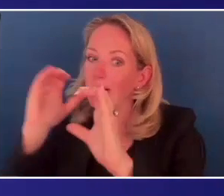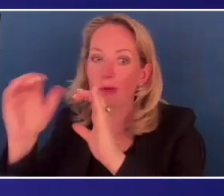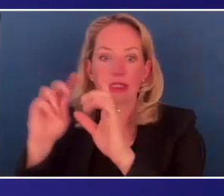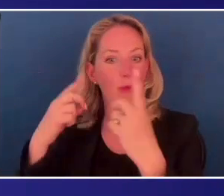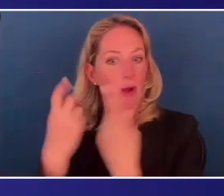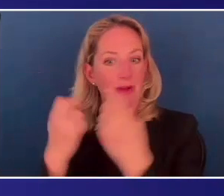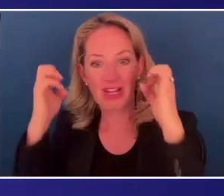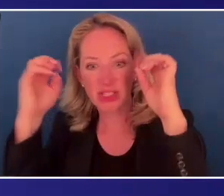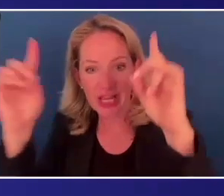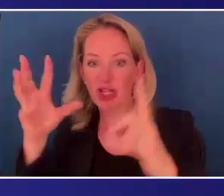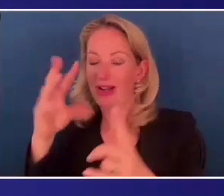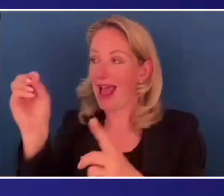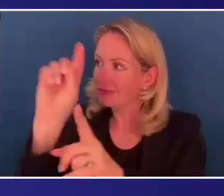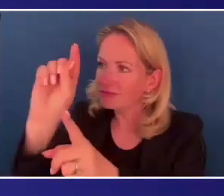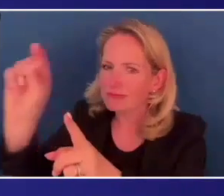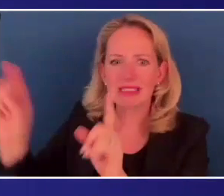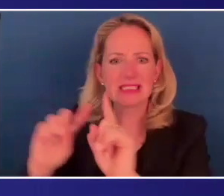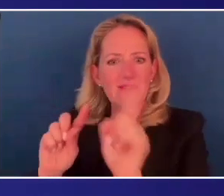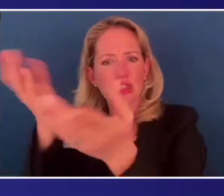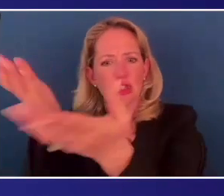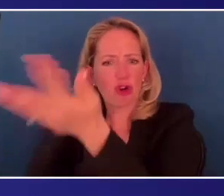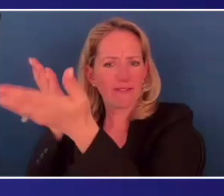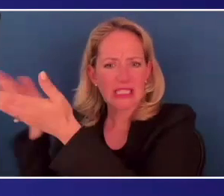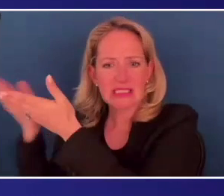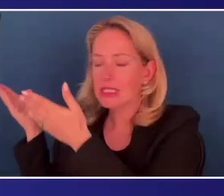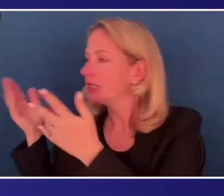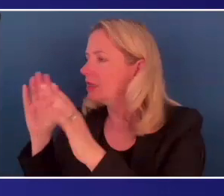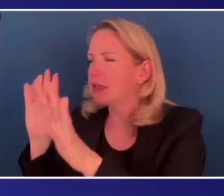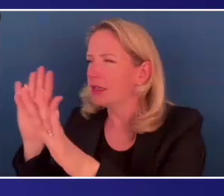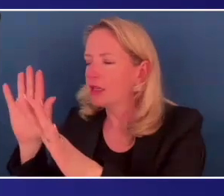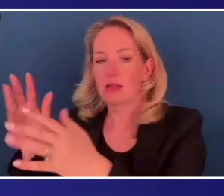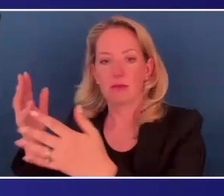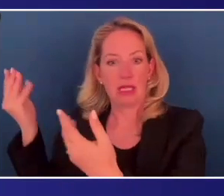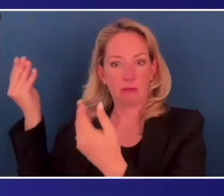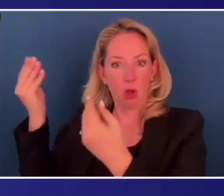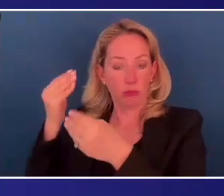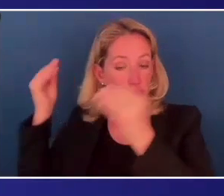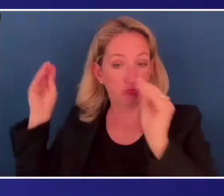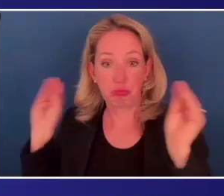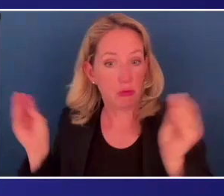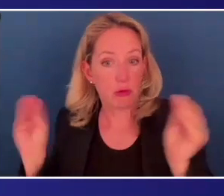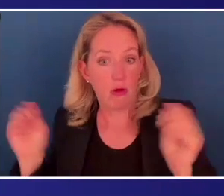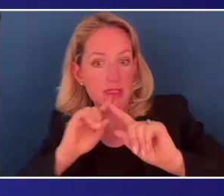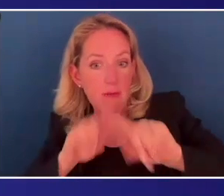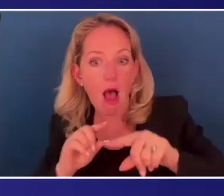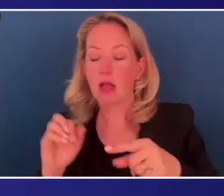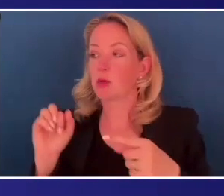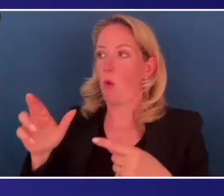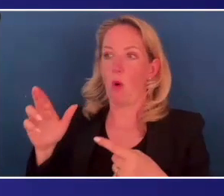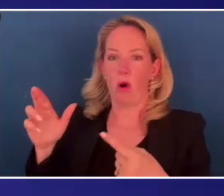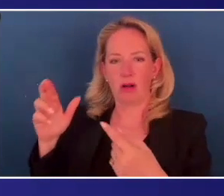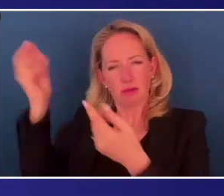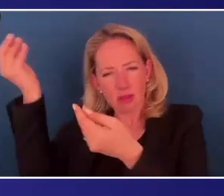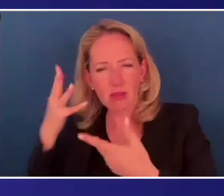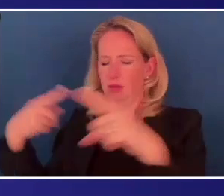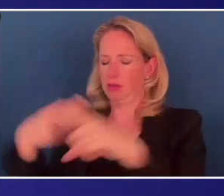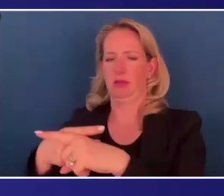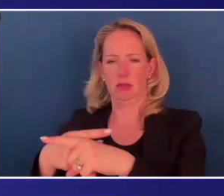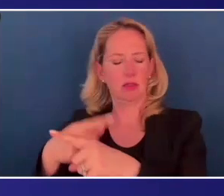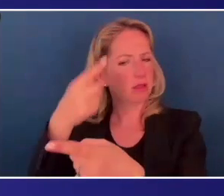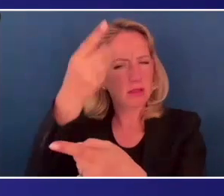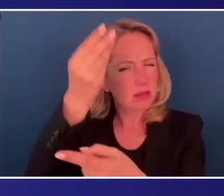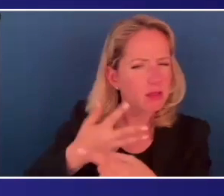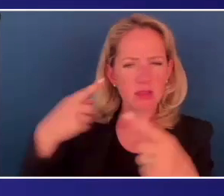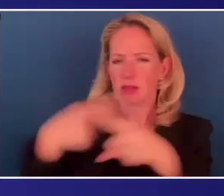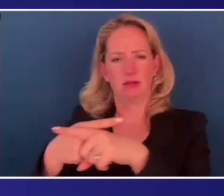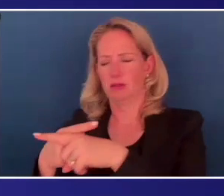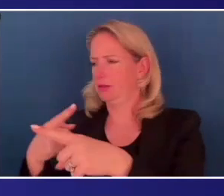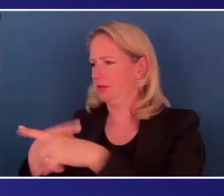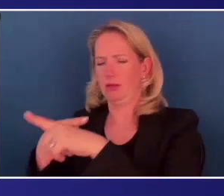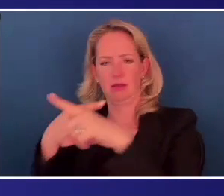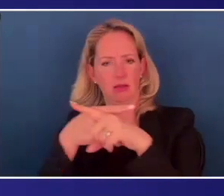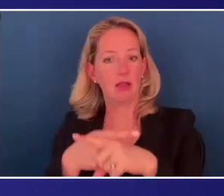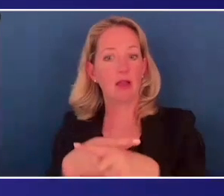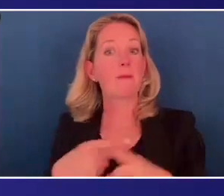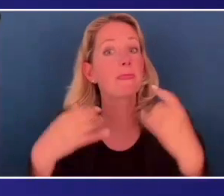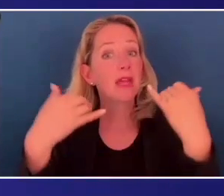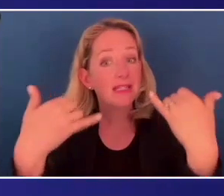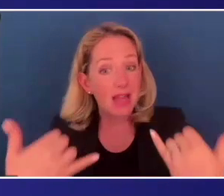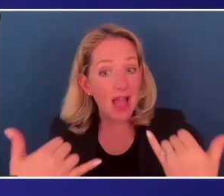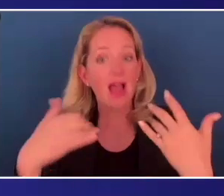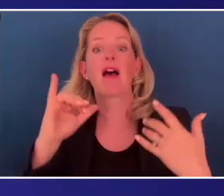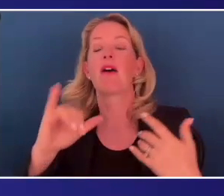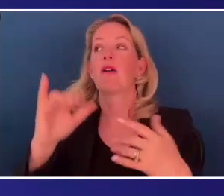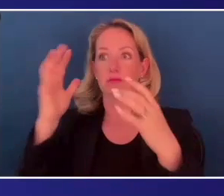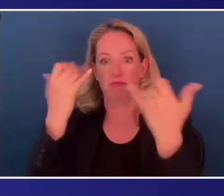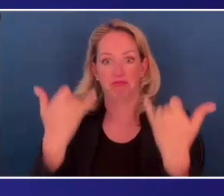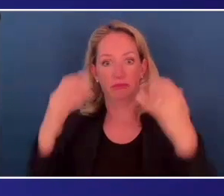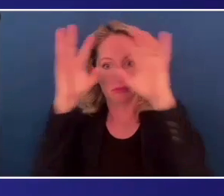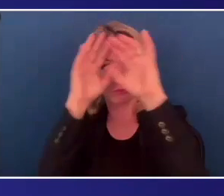Only to be met with contradictory instructions or no response at all to our inquiries. These problems are now being exacerbated by an administration that treats vulnerable populations like student borrowers with contempt.